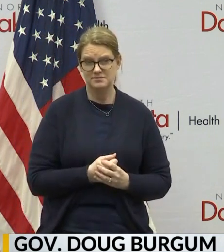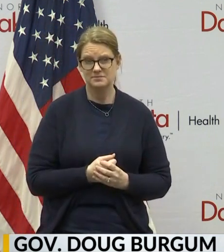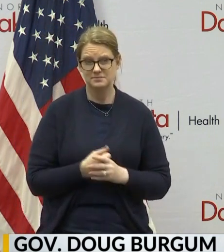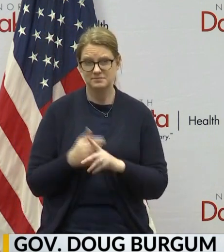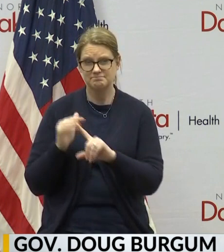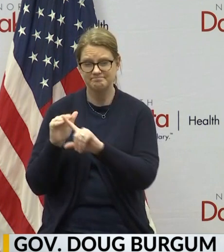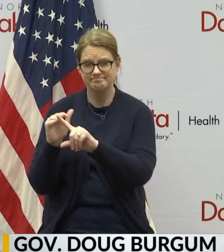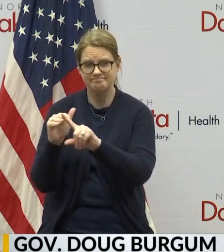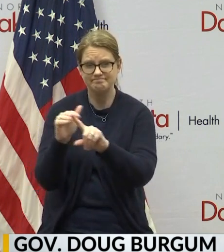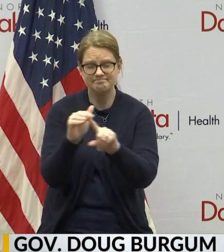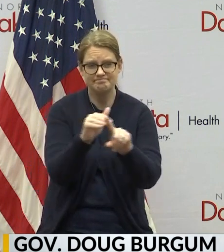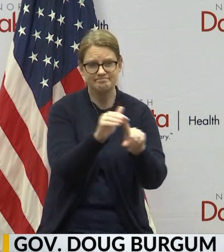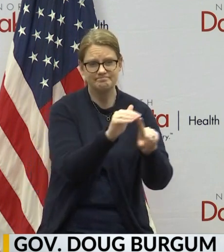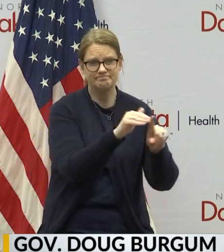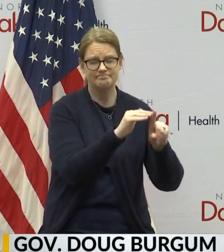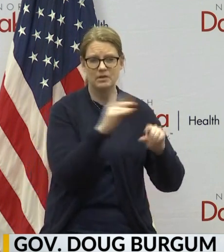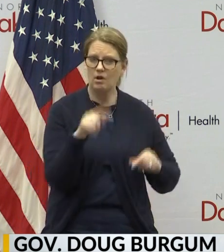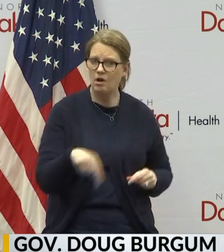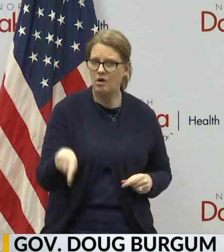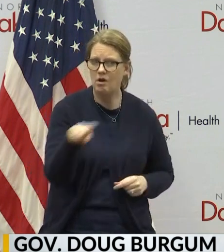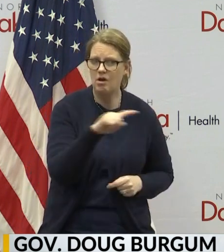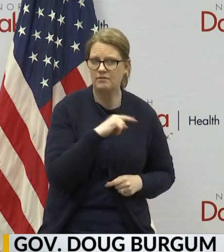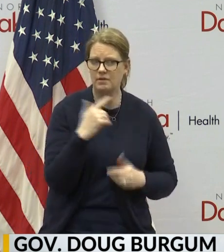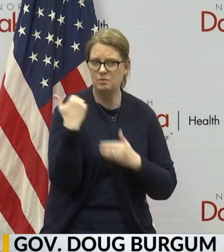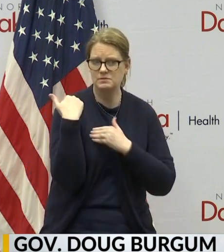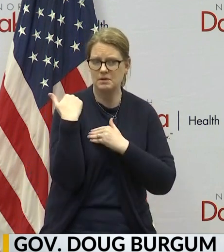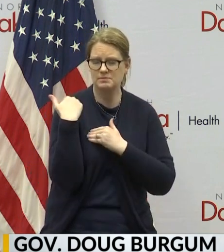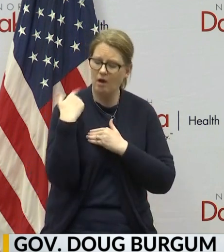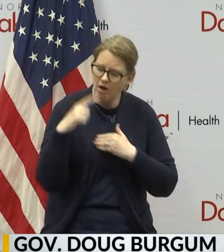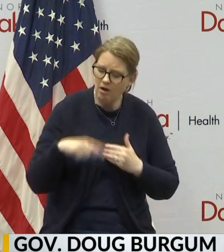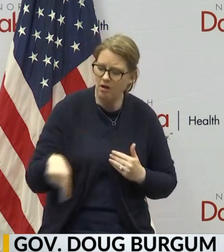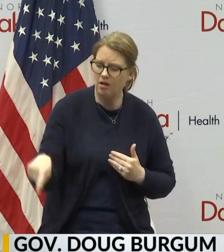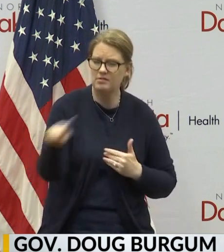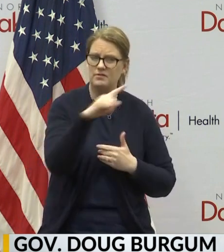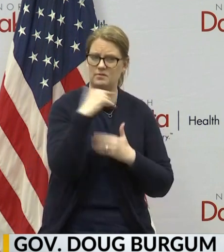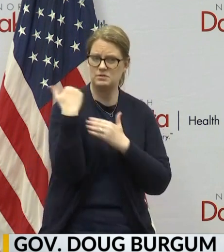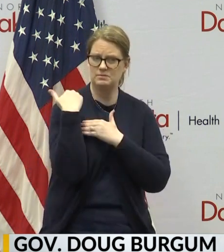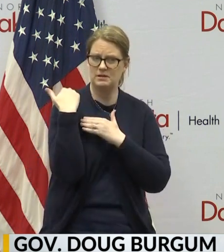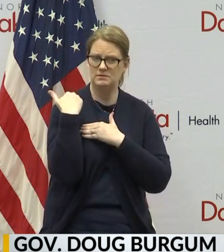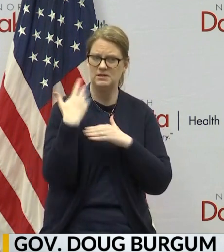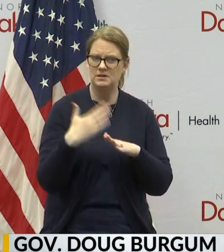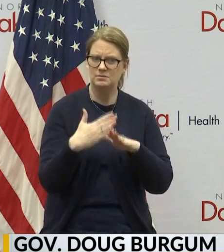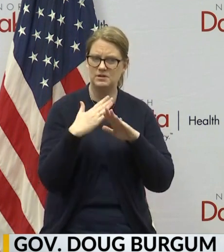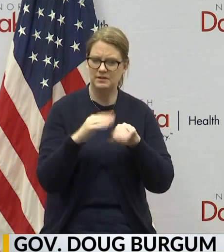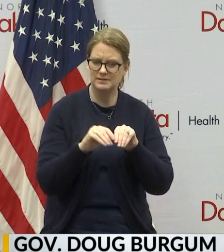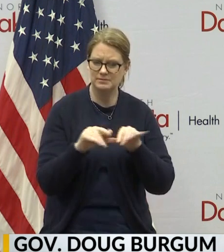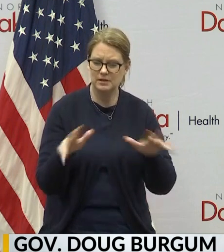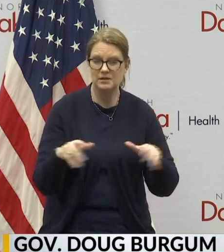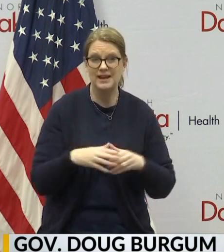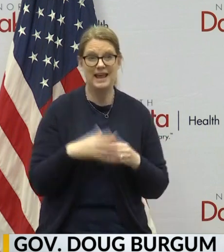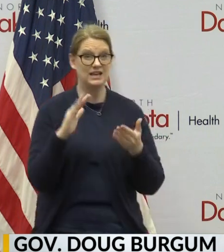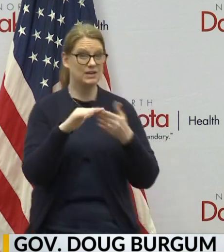SPAN OF OUR COUNTRY THROUGH WORLD WAR II THROUGH TODAY. SO WE EXTEND OUR PERSONAL CONDOLENCES, BUT IT'S A REMINDER